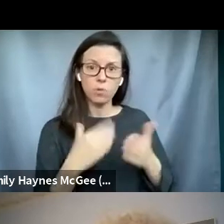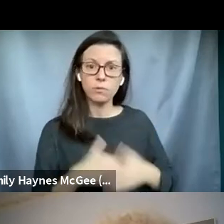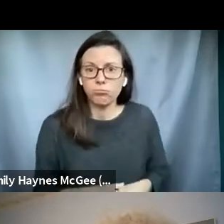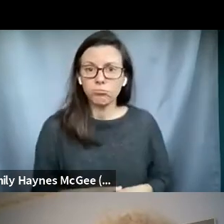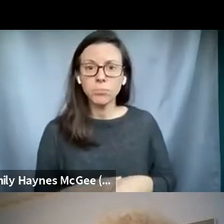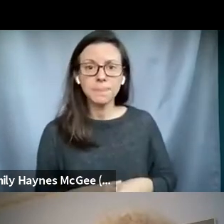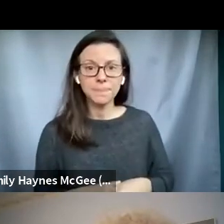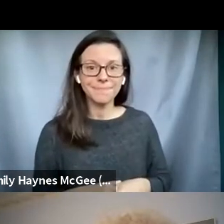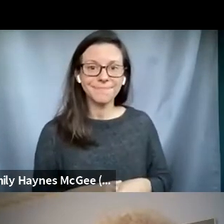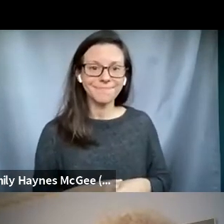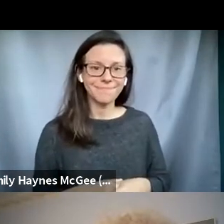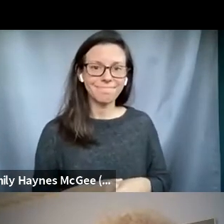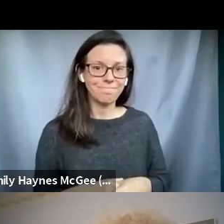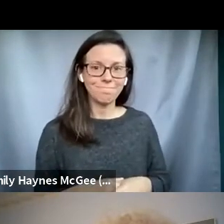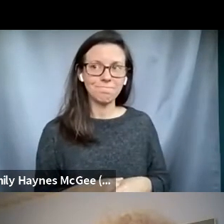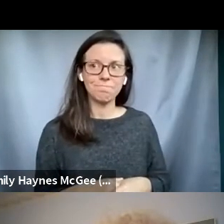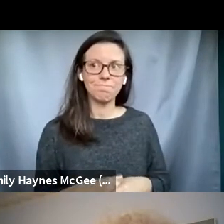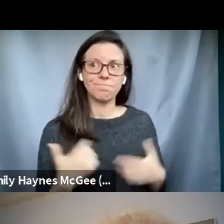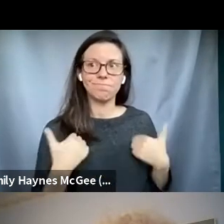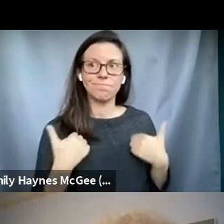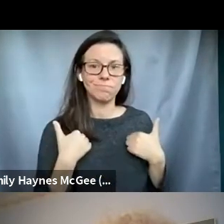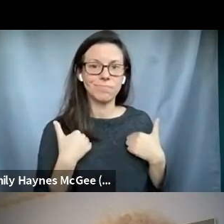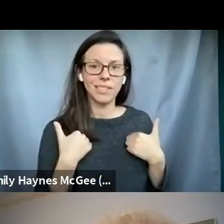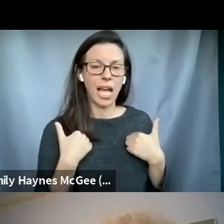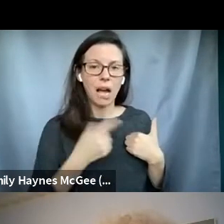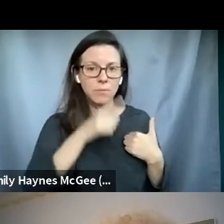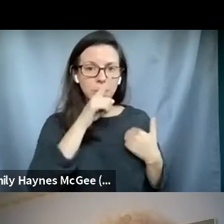So I'm not going to say there's any prohibition there.